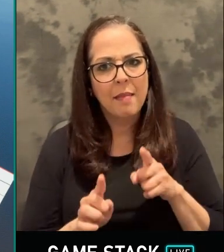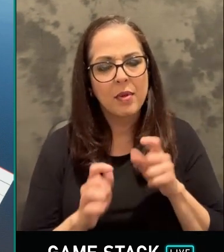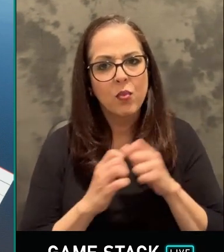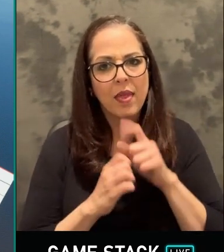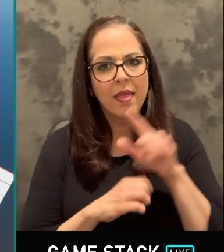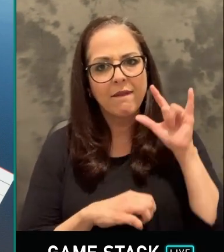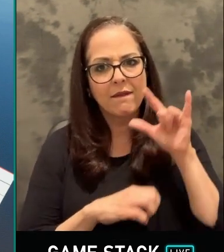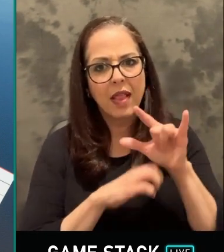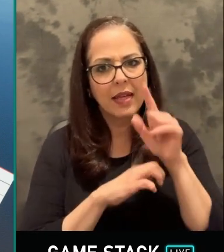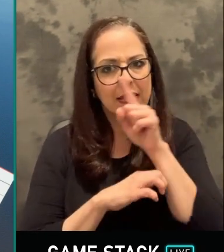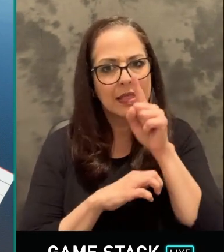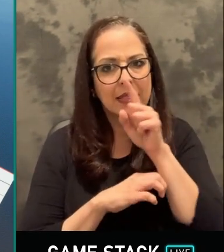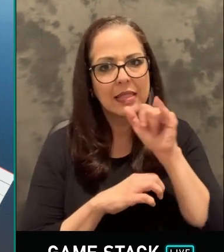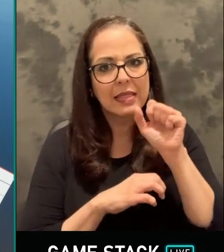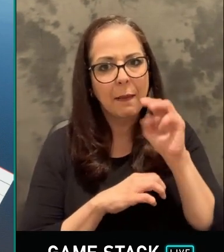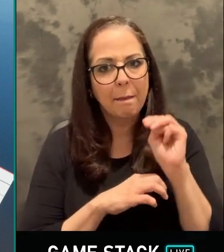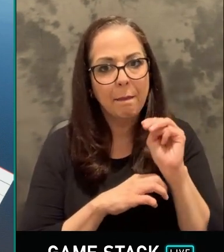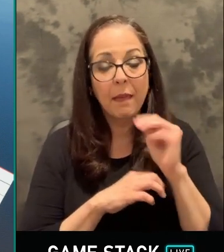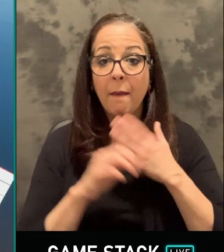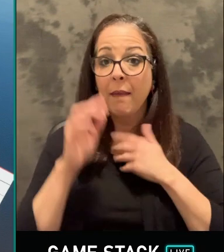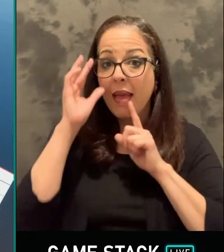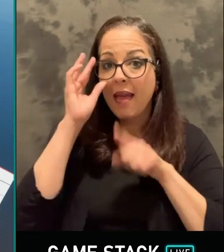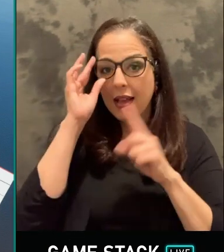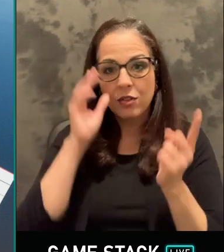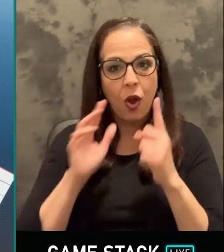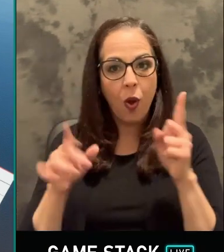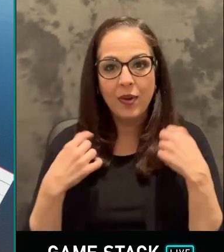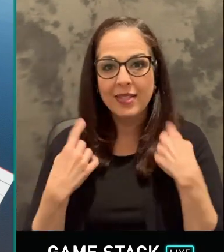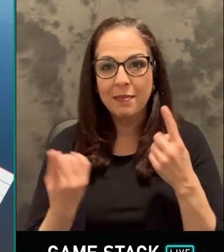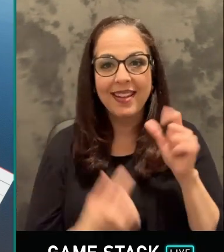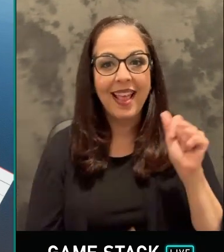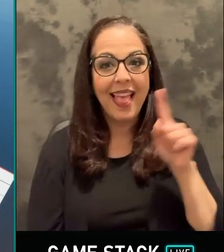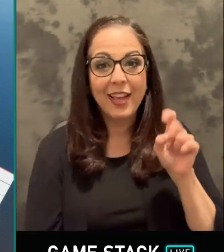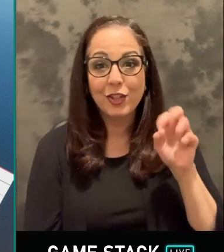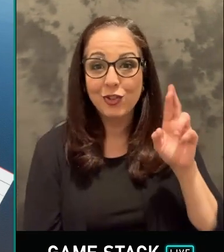My answer has always been Azure. So, by the past